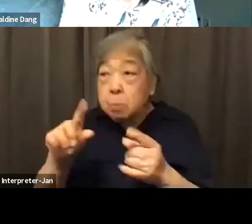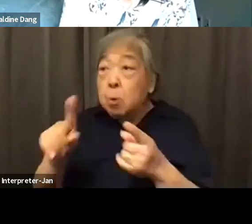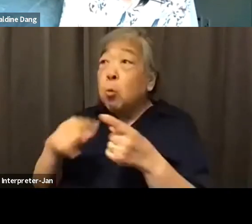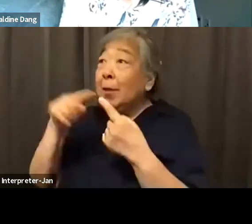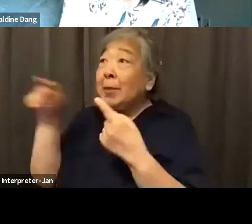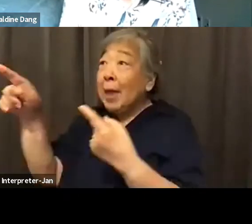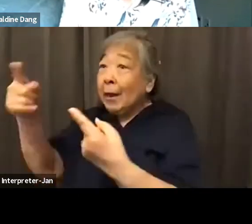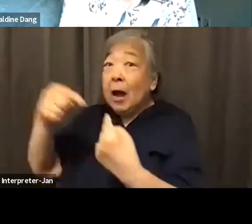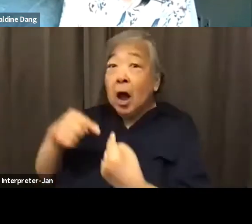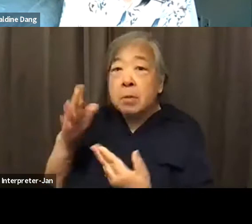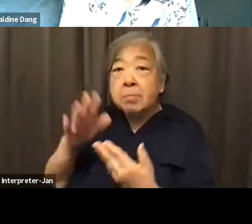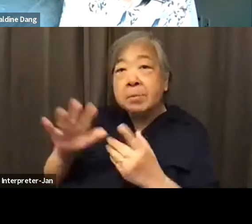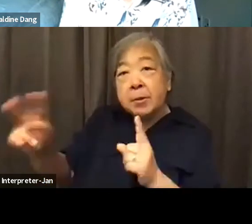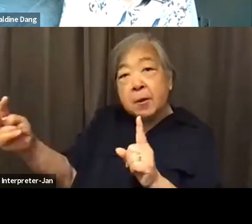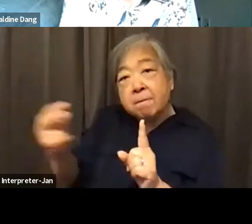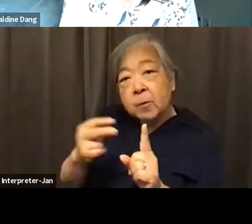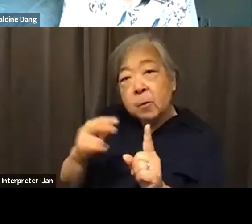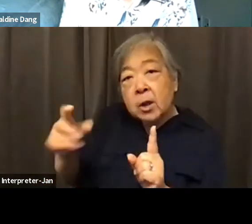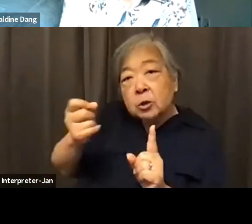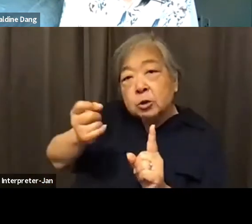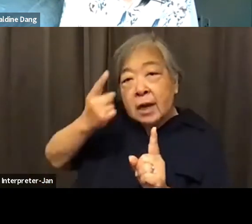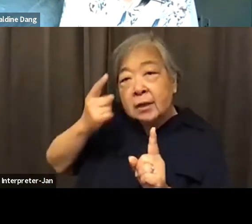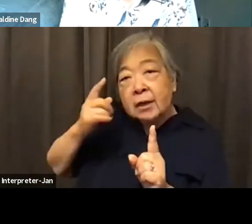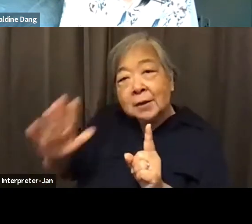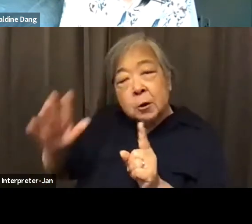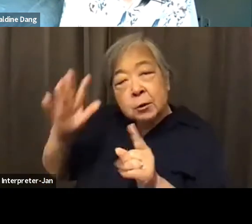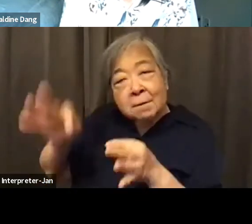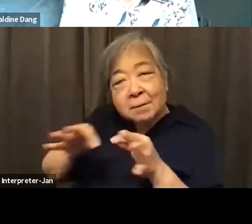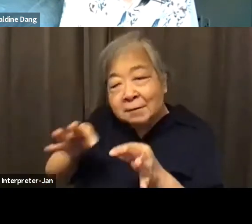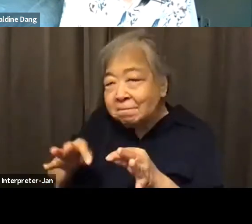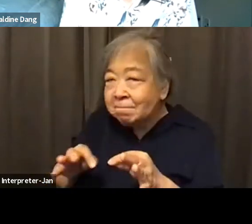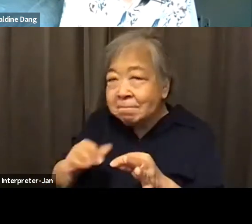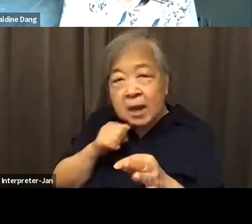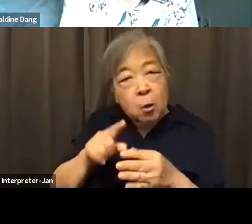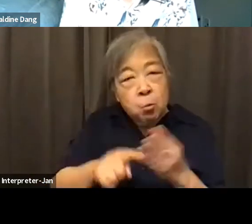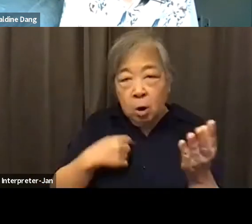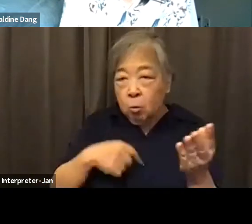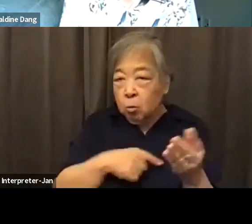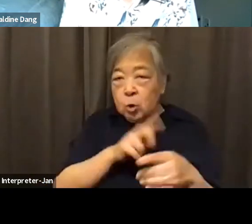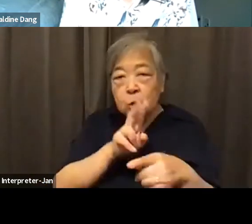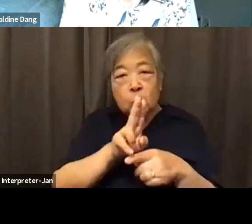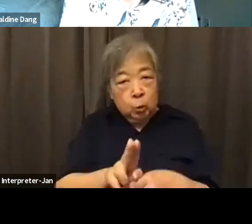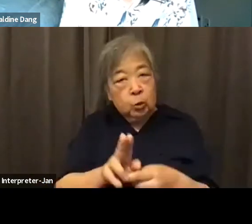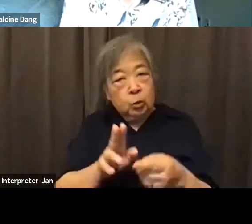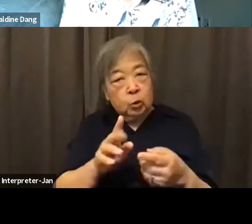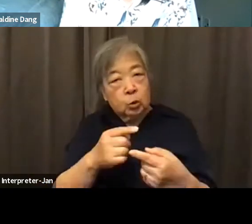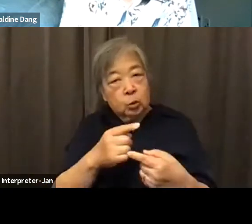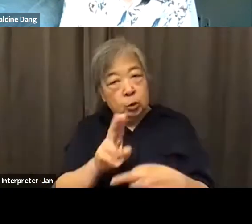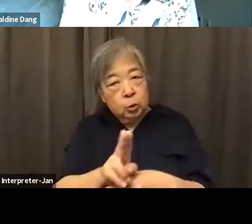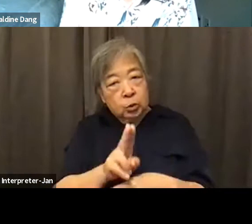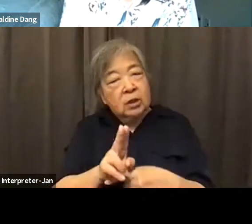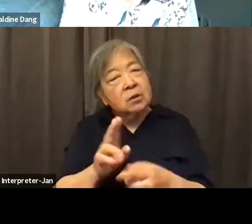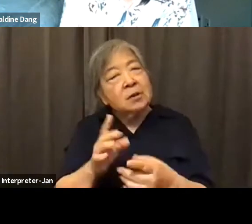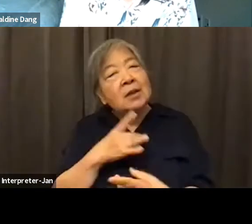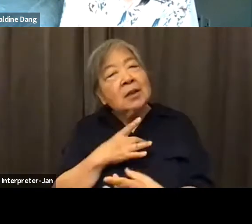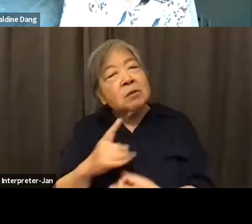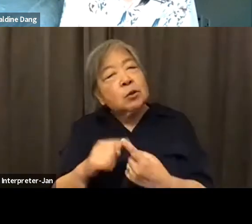the same categorizations, so it is really interesting to reflect on that from a U.S. perspective.